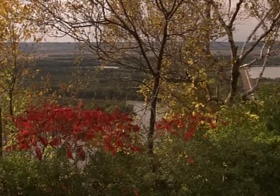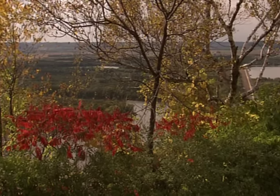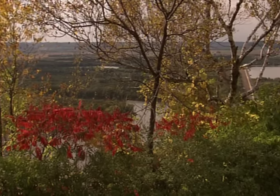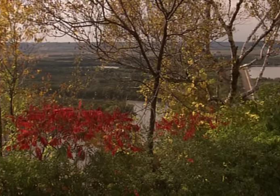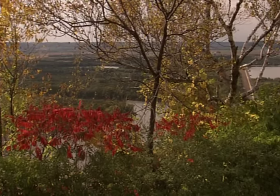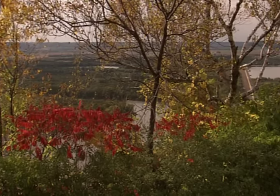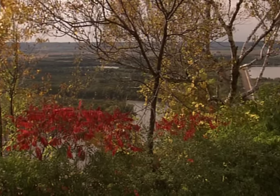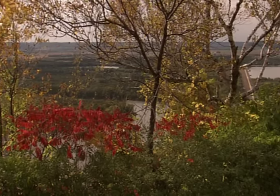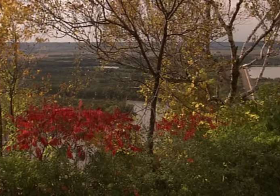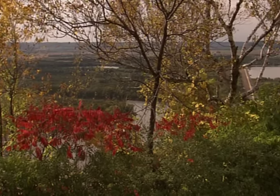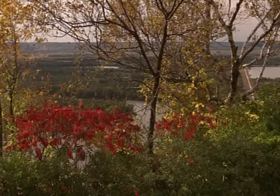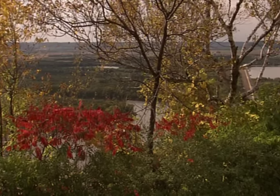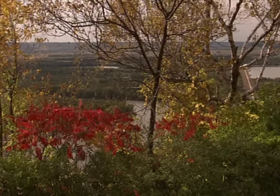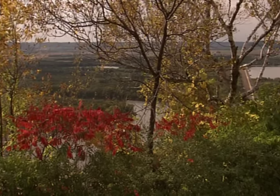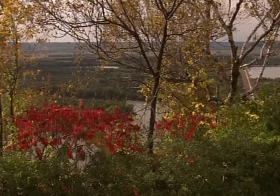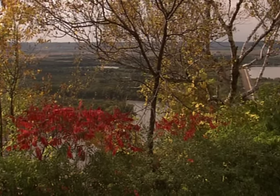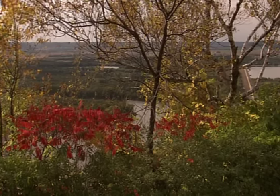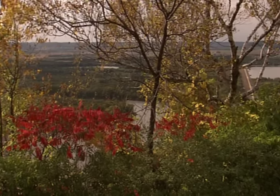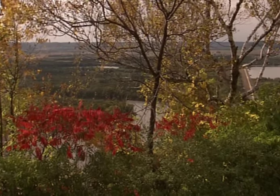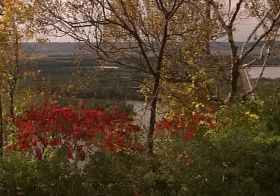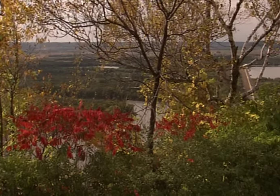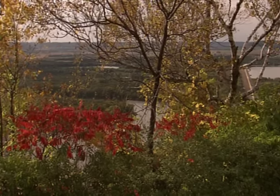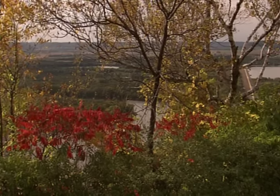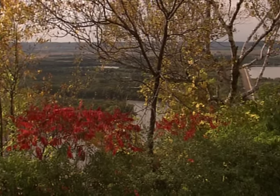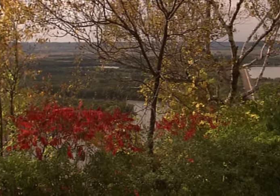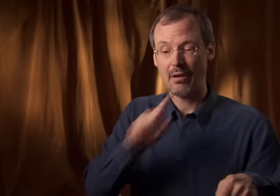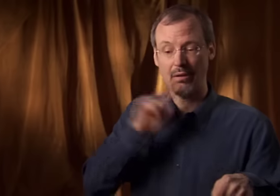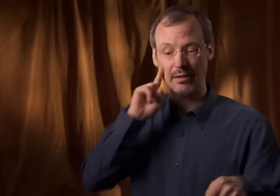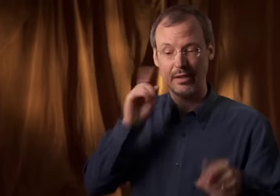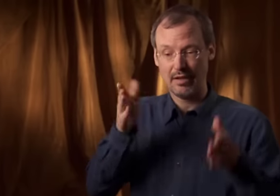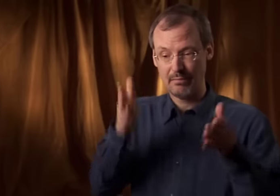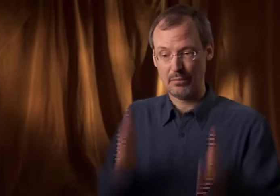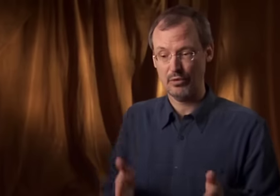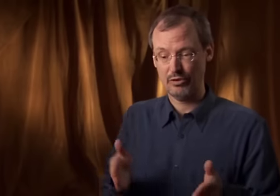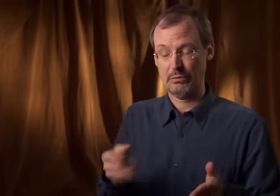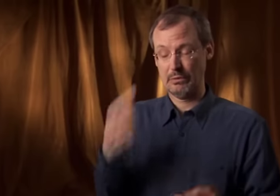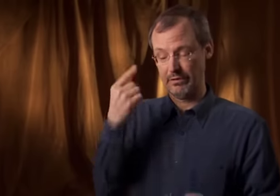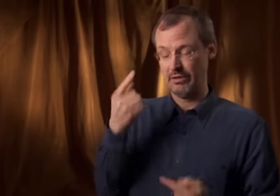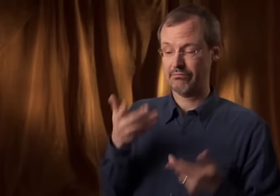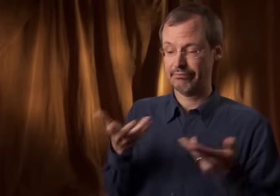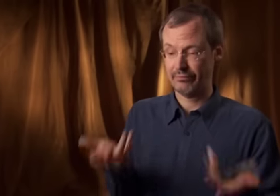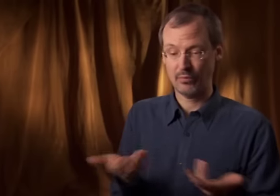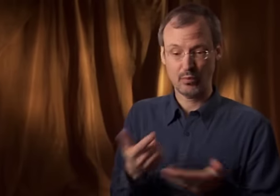Most had very little communication with the people around them. Deaf people had a limited understanding